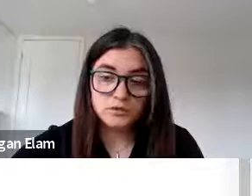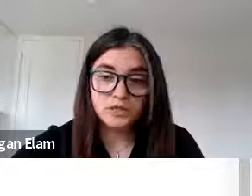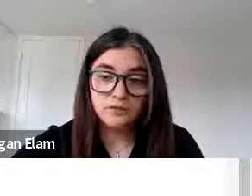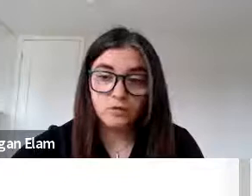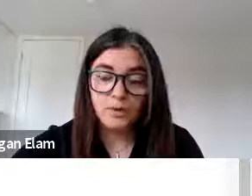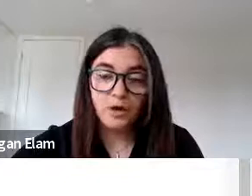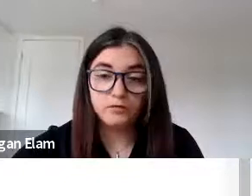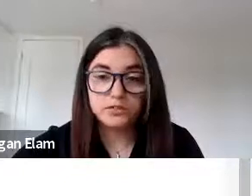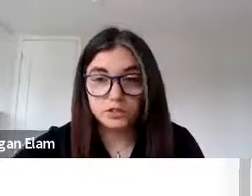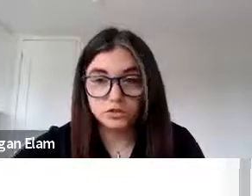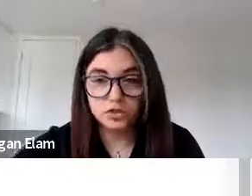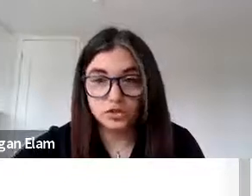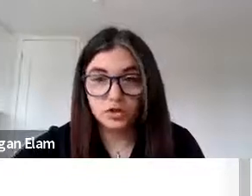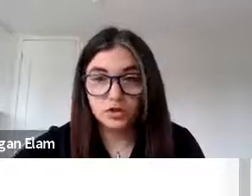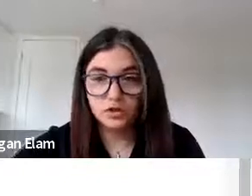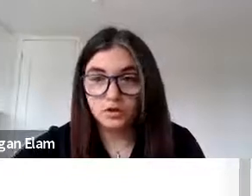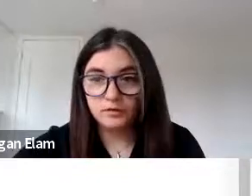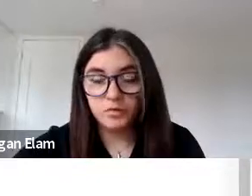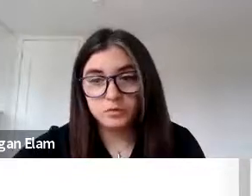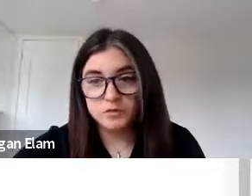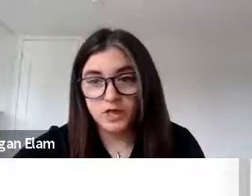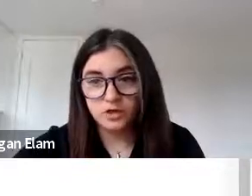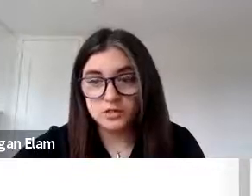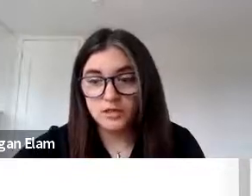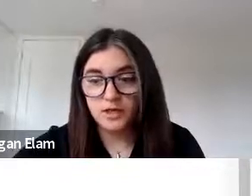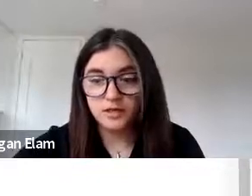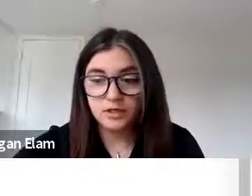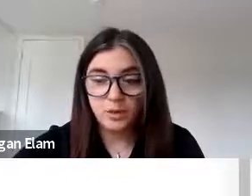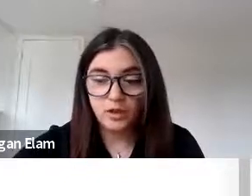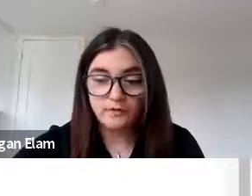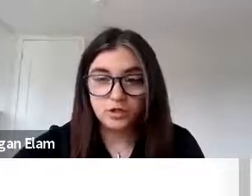who sent the form out for signature. If there are multiple signers, they get an email after